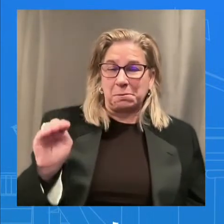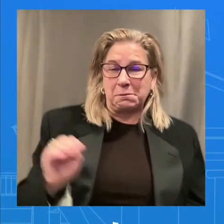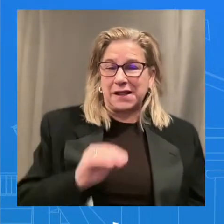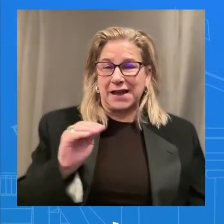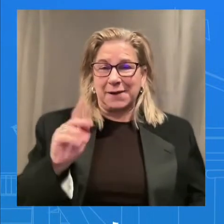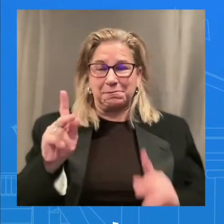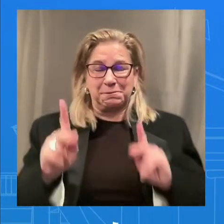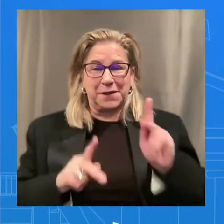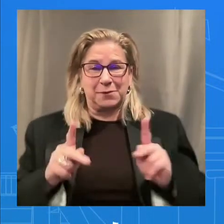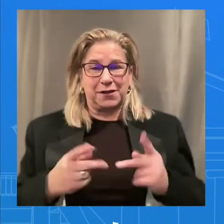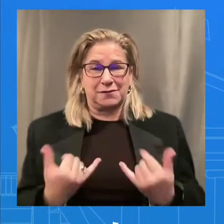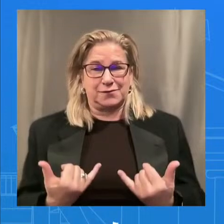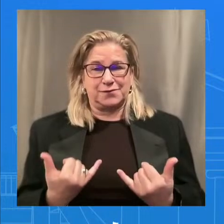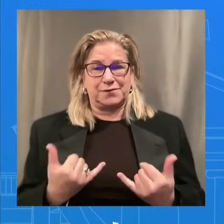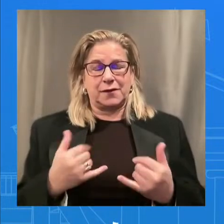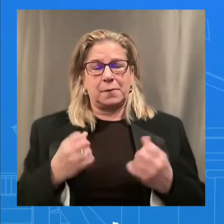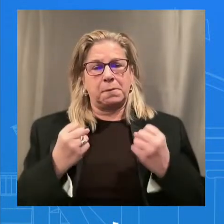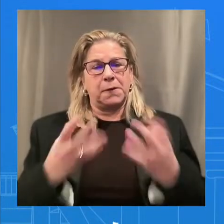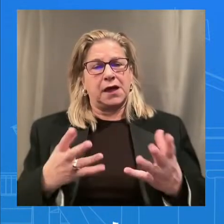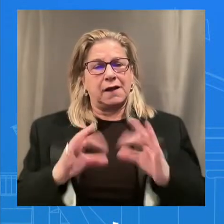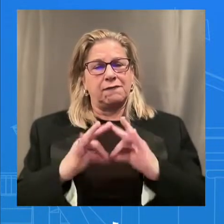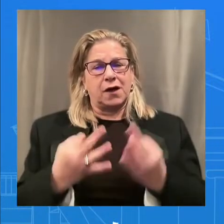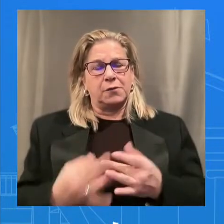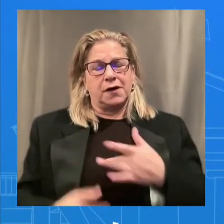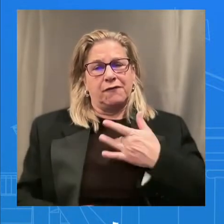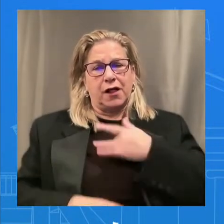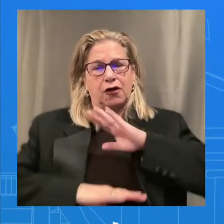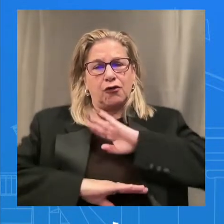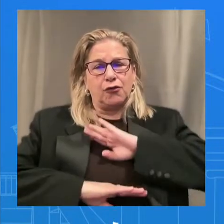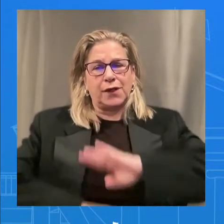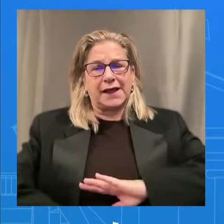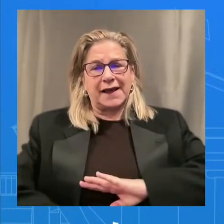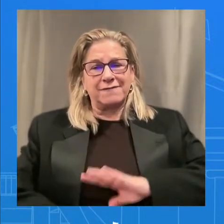to buy homes, start small businesses, save for retirement, and much more.